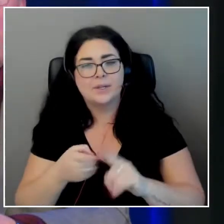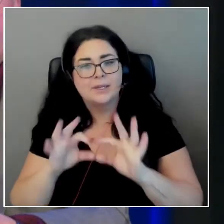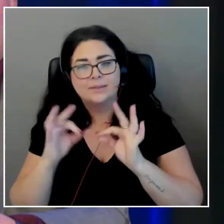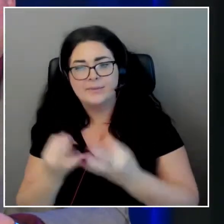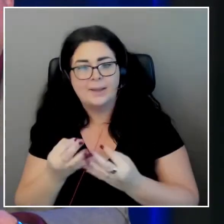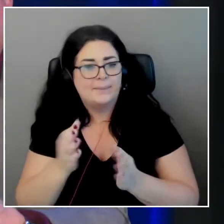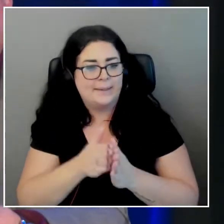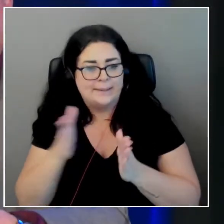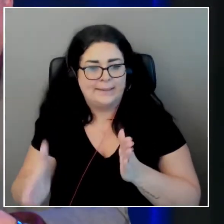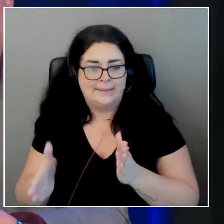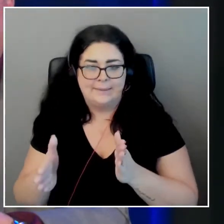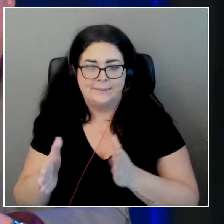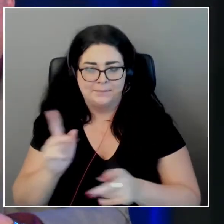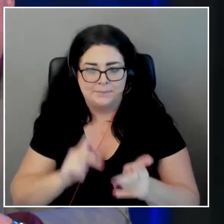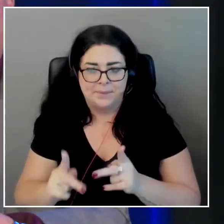incredibly proud of the work they did.